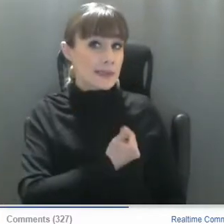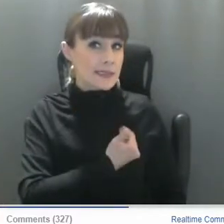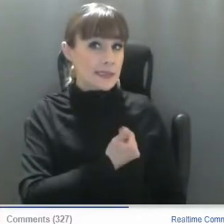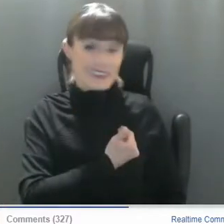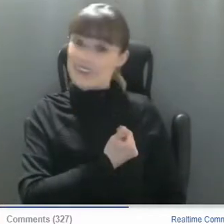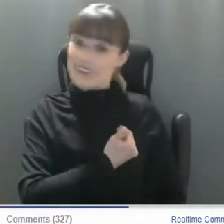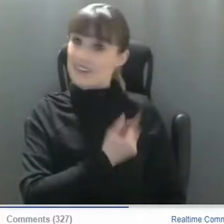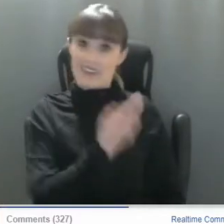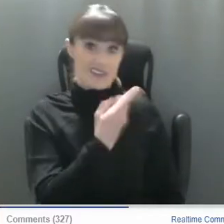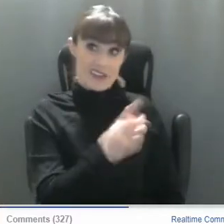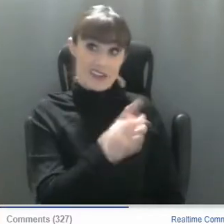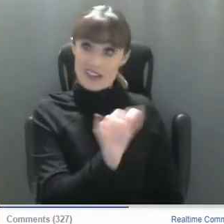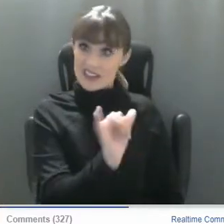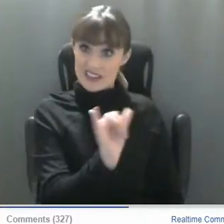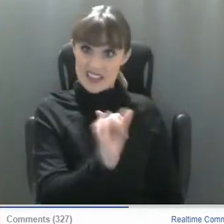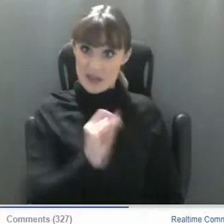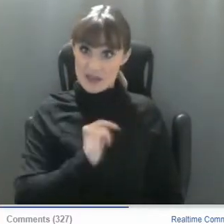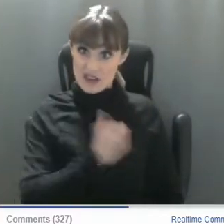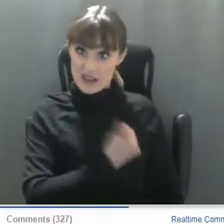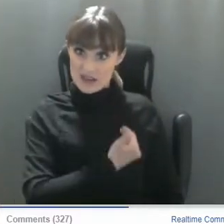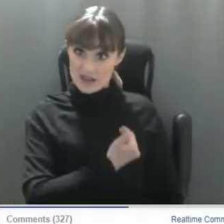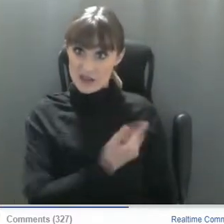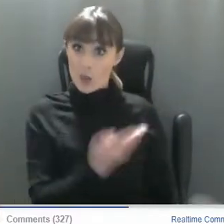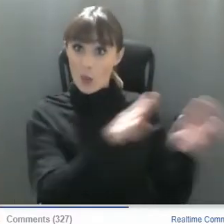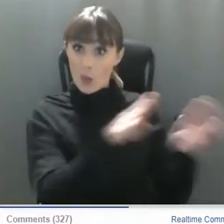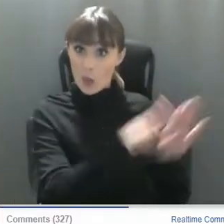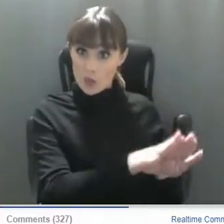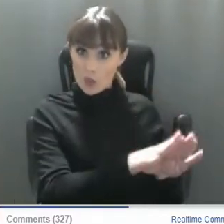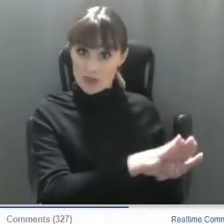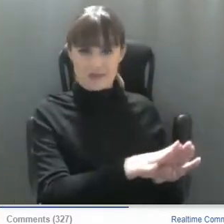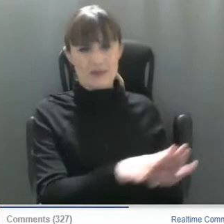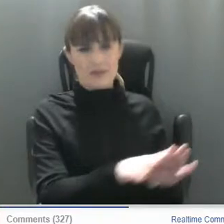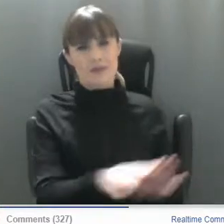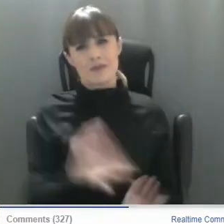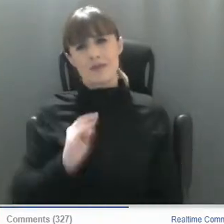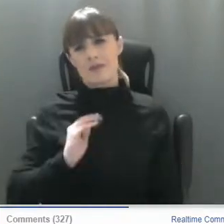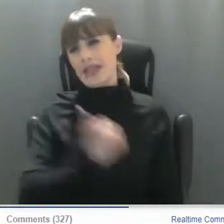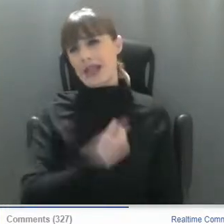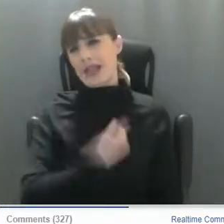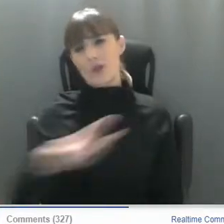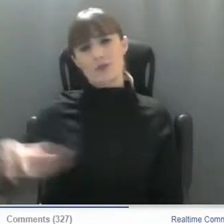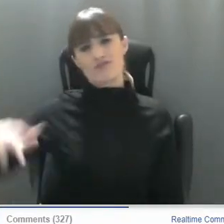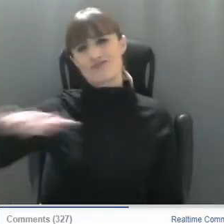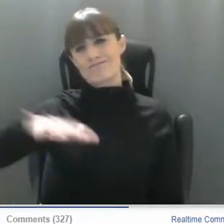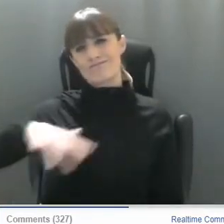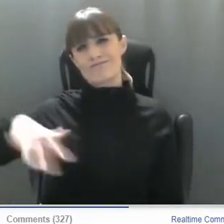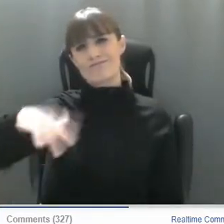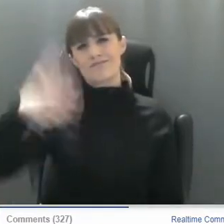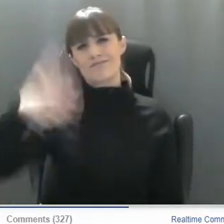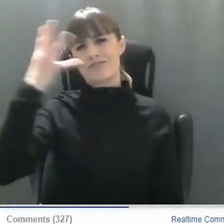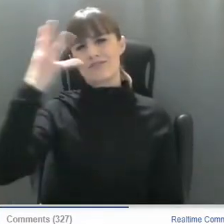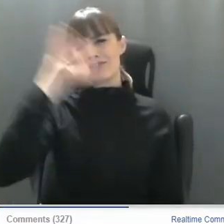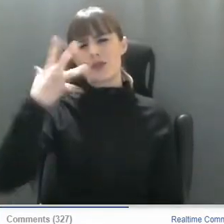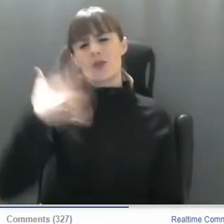still have all these gorgeous animals we want- look how beautiful our grounds are, you guys. And you're missing it. Our grounds team does such a great job.